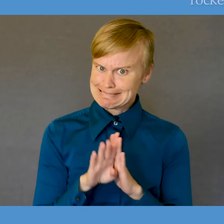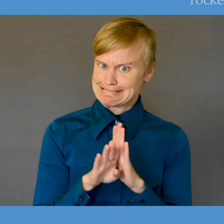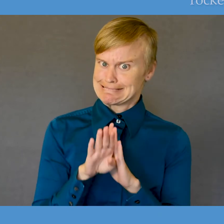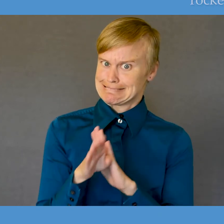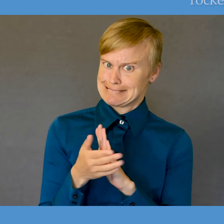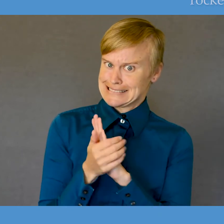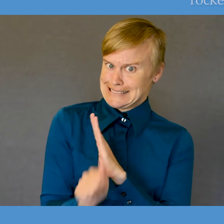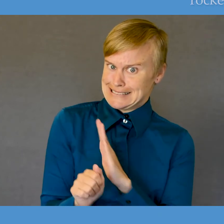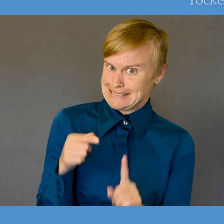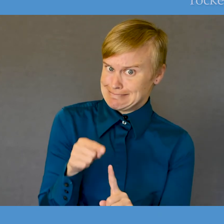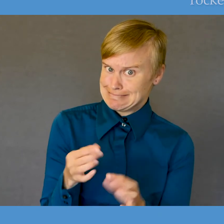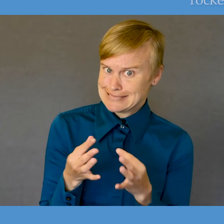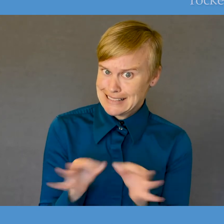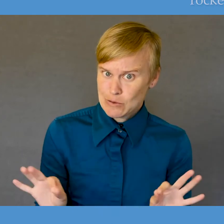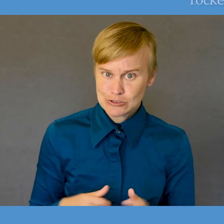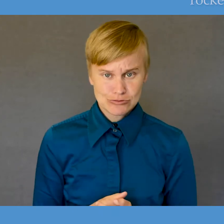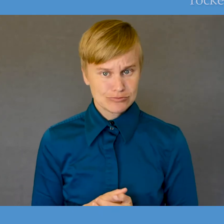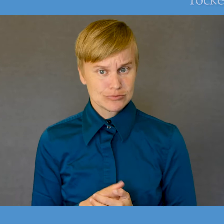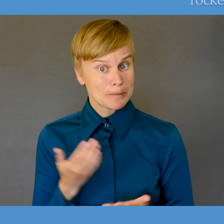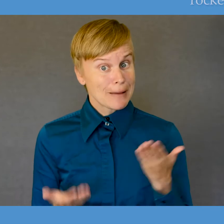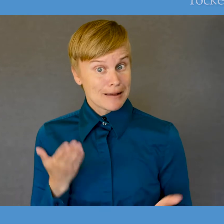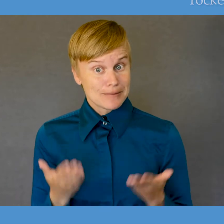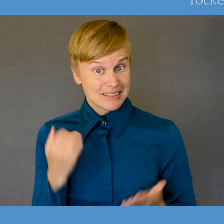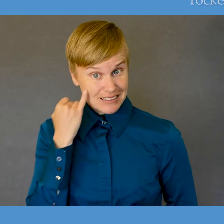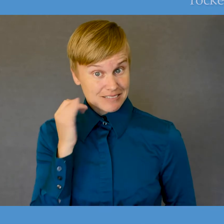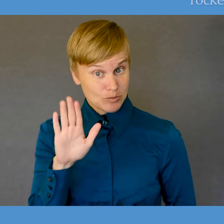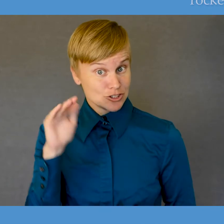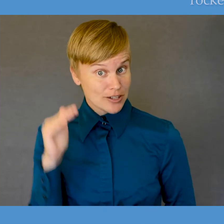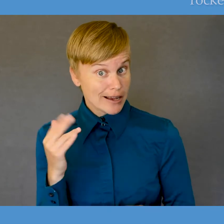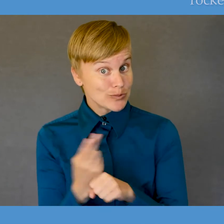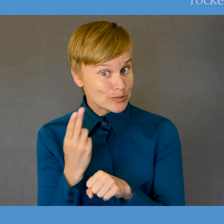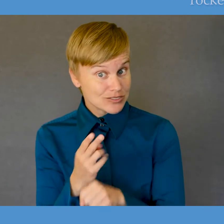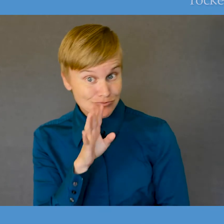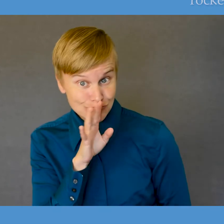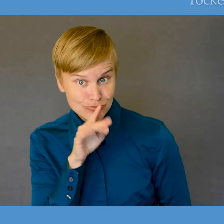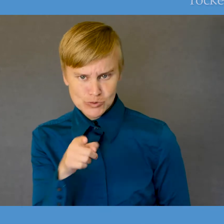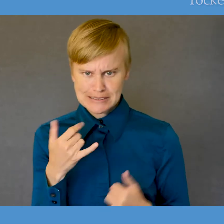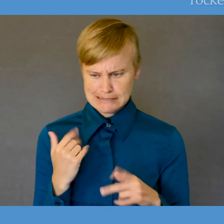and you're still developing your proficiency of the language, or if your child is using spoken language,